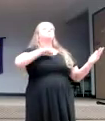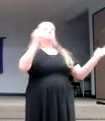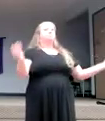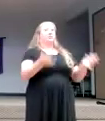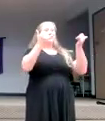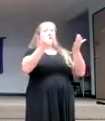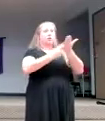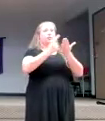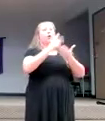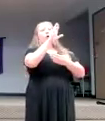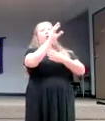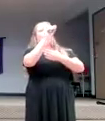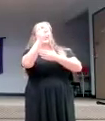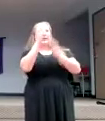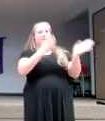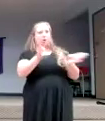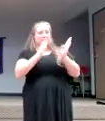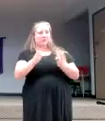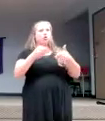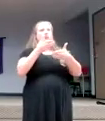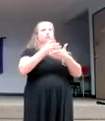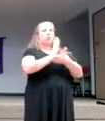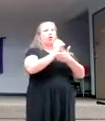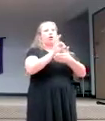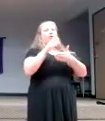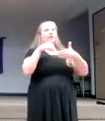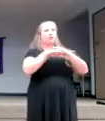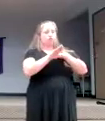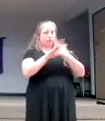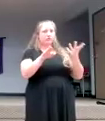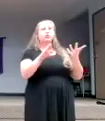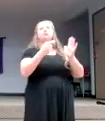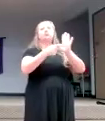about the Right of Entry process, why it's required, what is needed, and how we can move forward